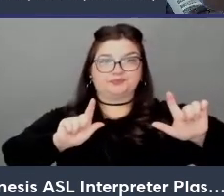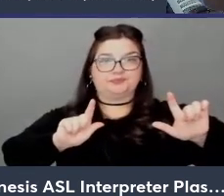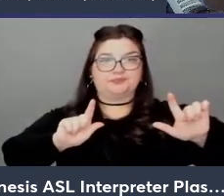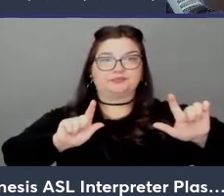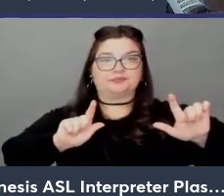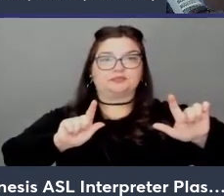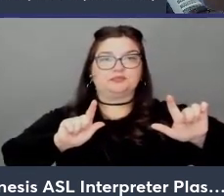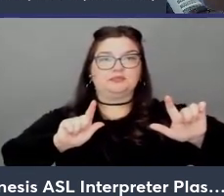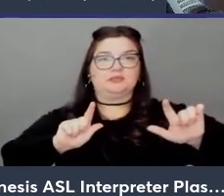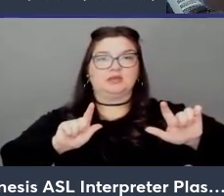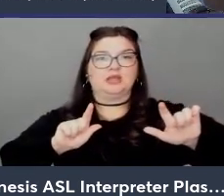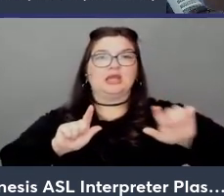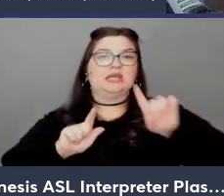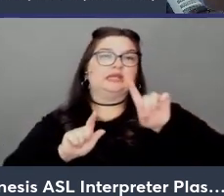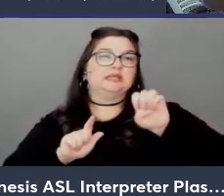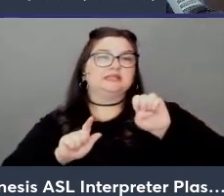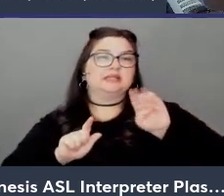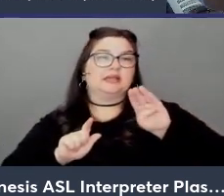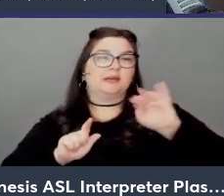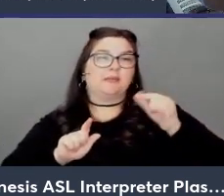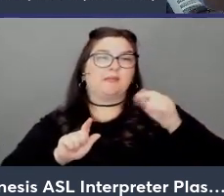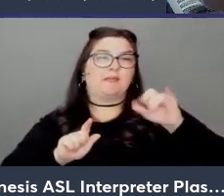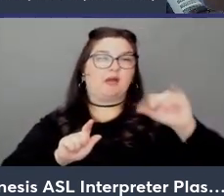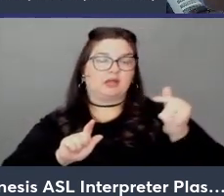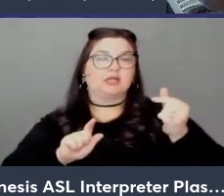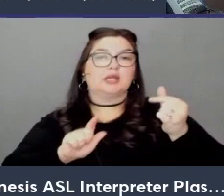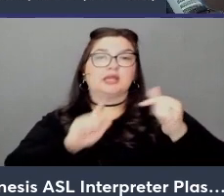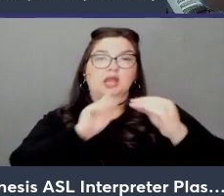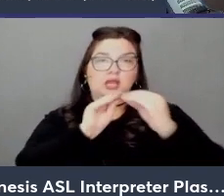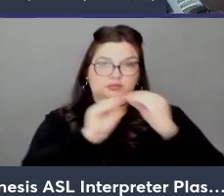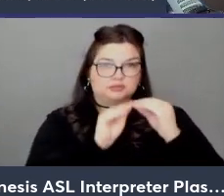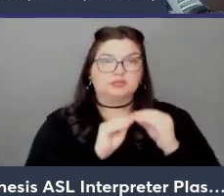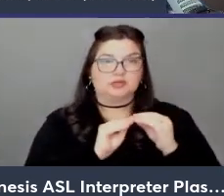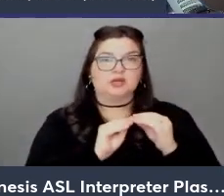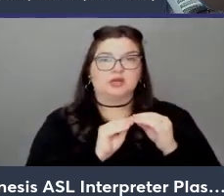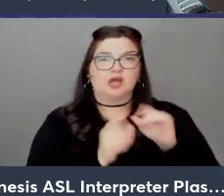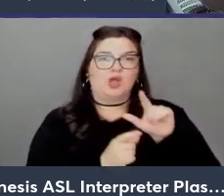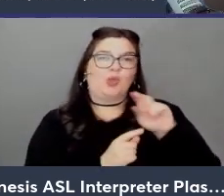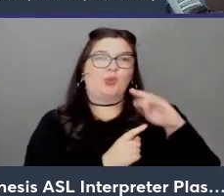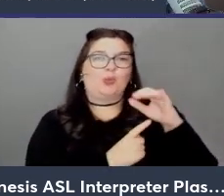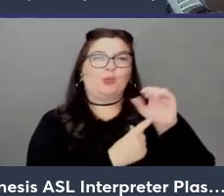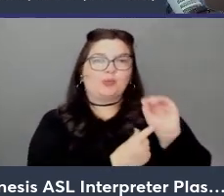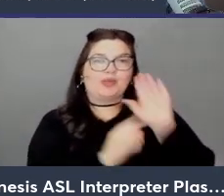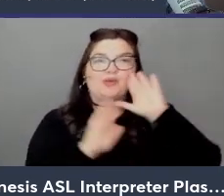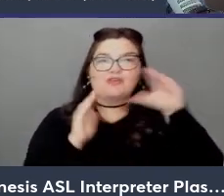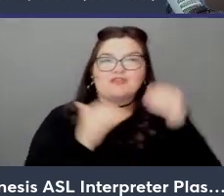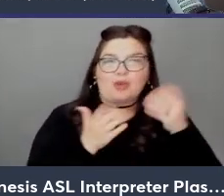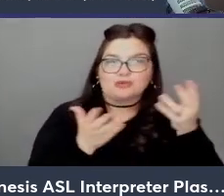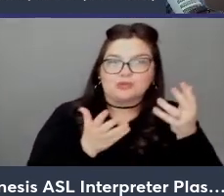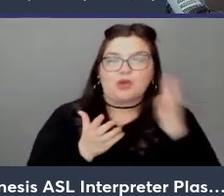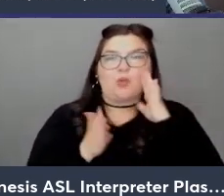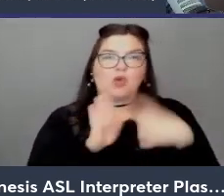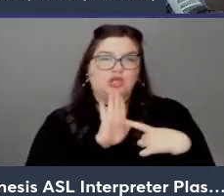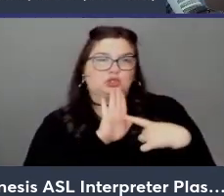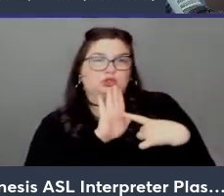to the distributed tracing part. This is what Lumigo is all about. So Lumigo is gonna show me the transaction.